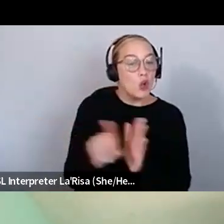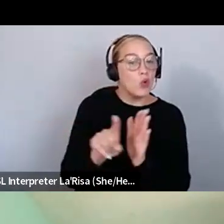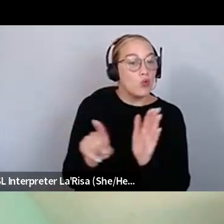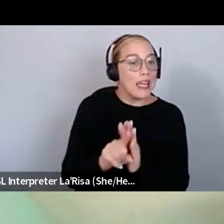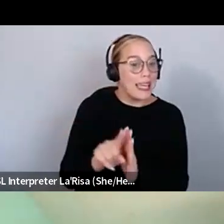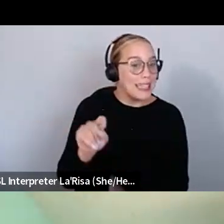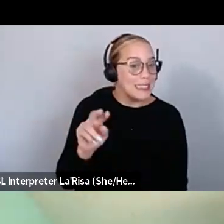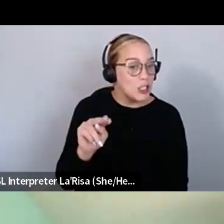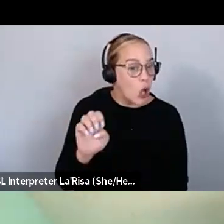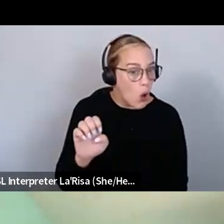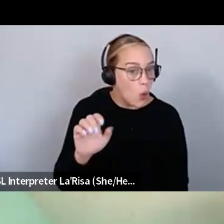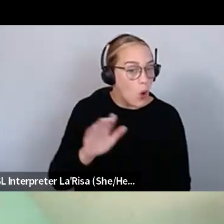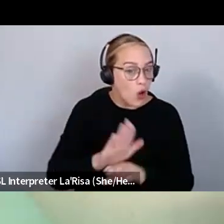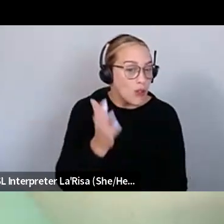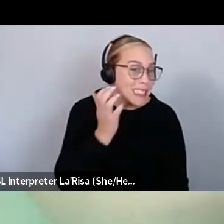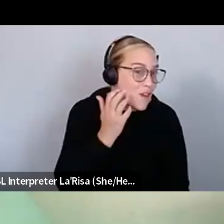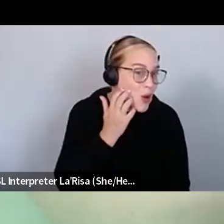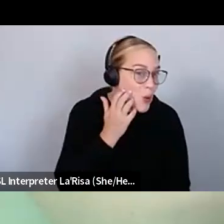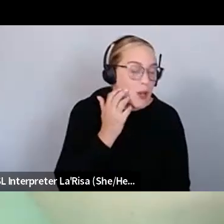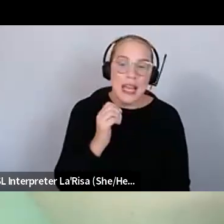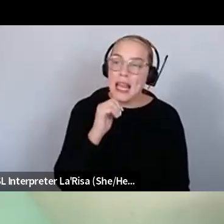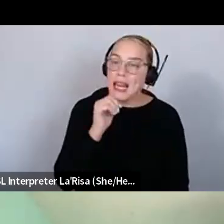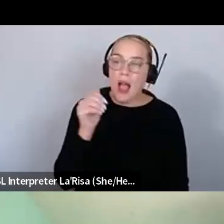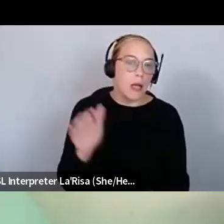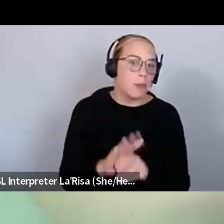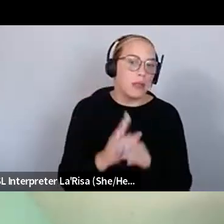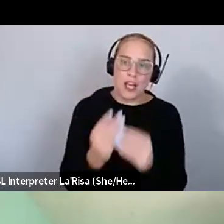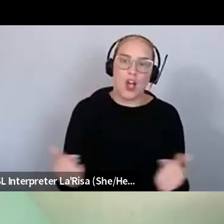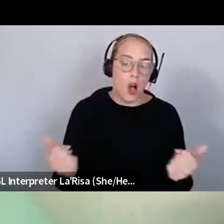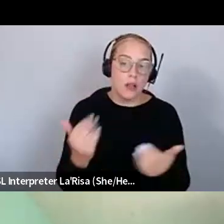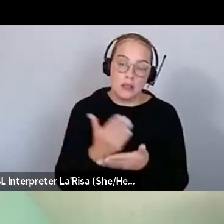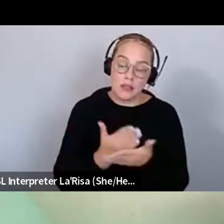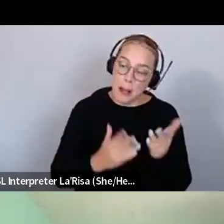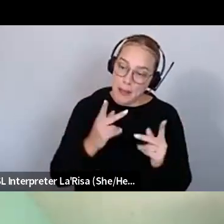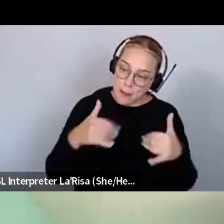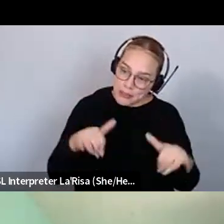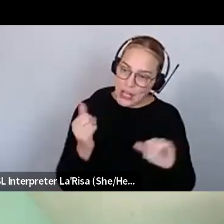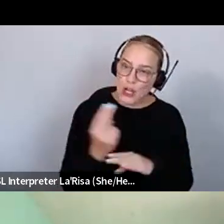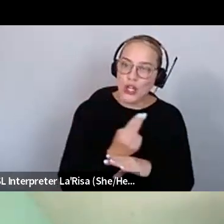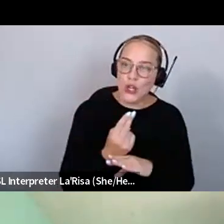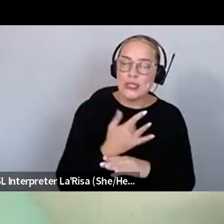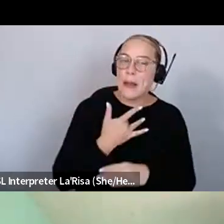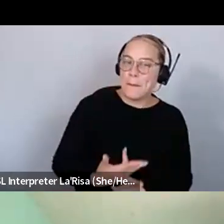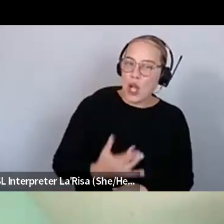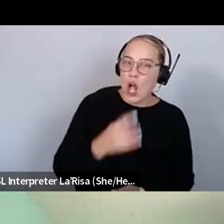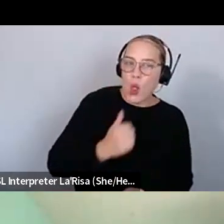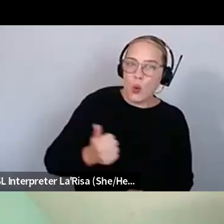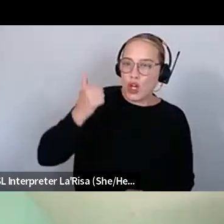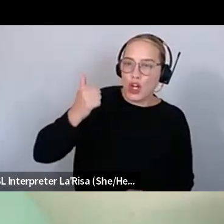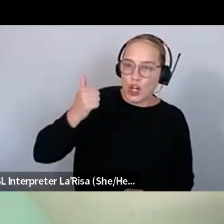Thank you and he. I talk about it it's a relic from